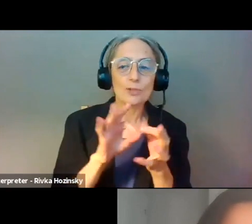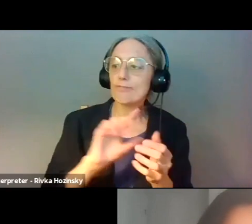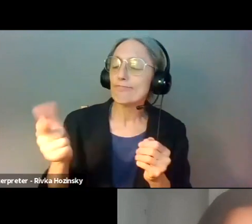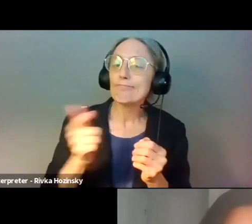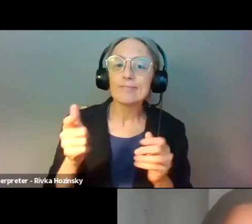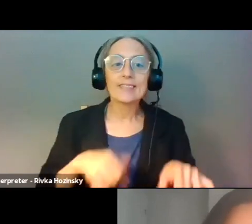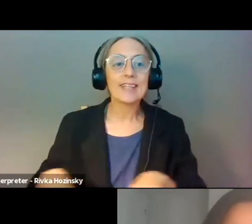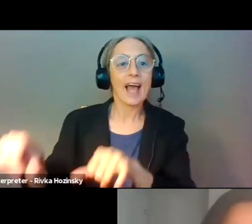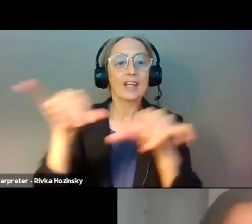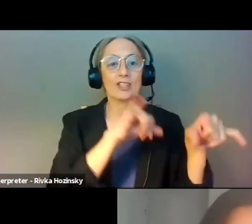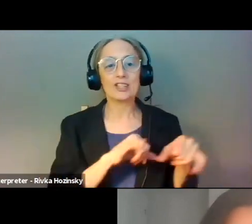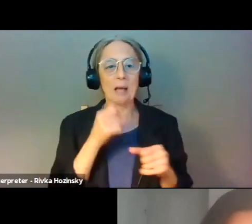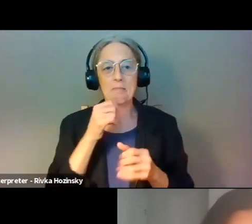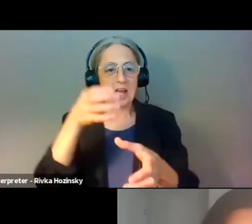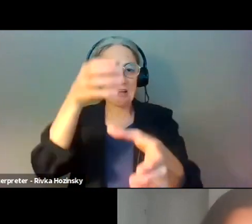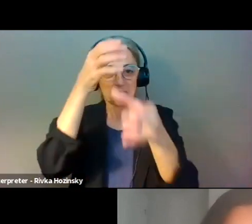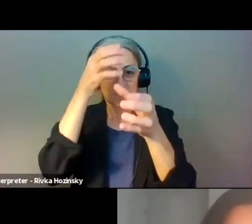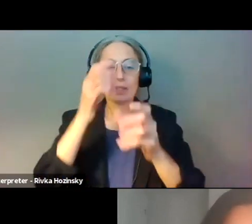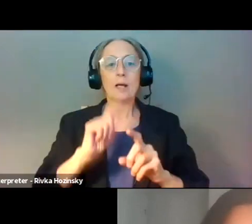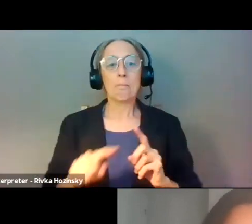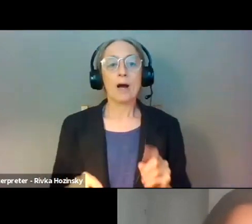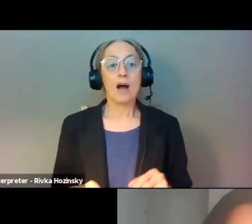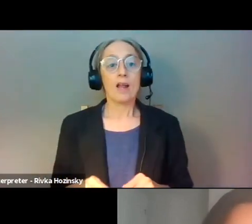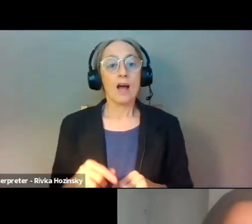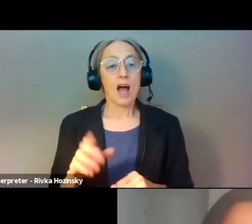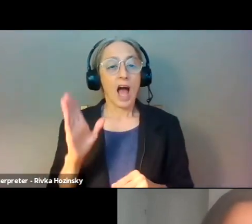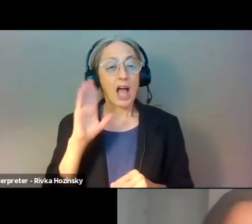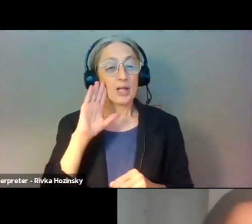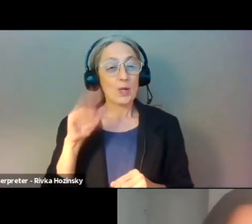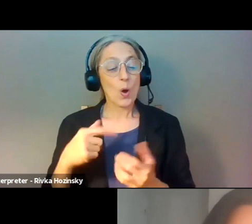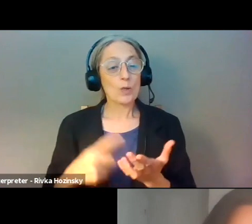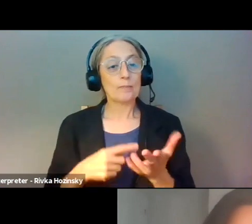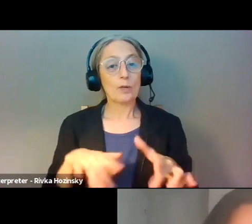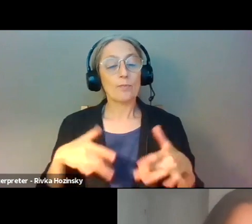I know that when we have an event longer than 30 minutes